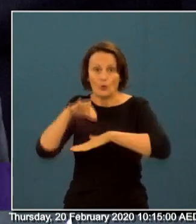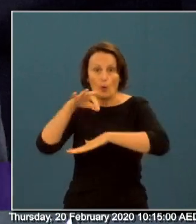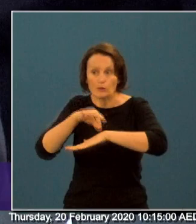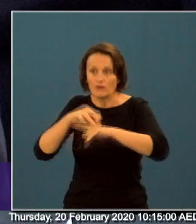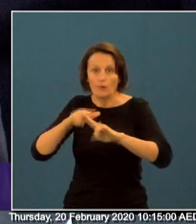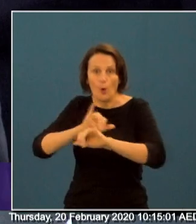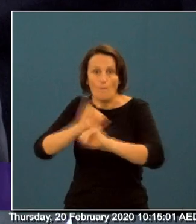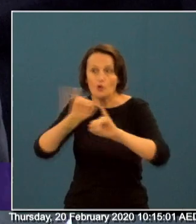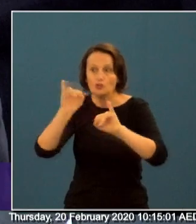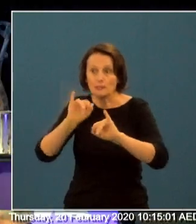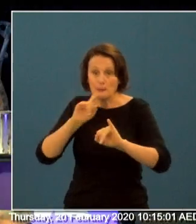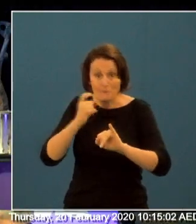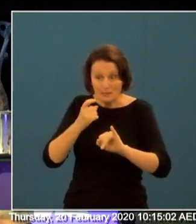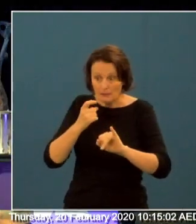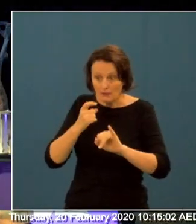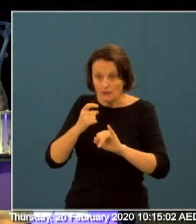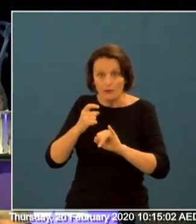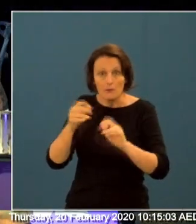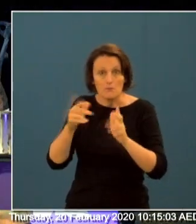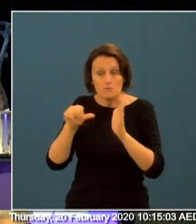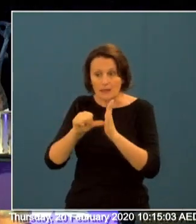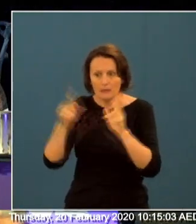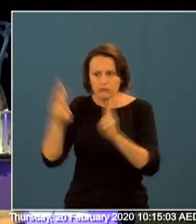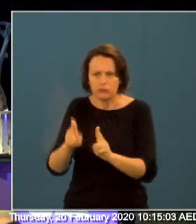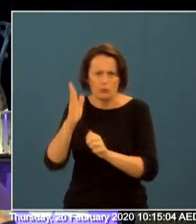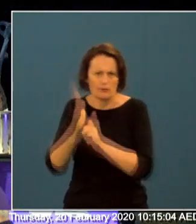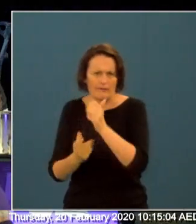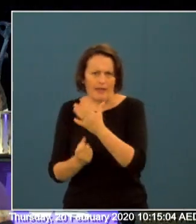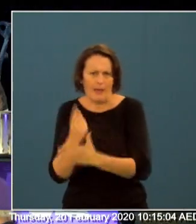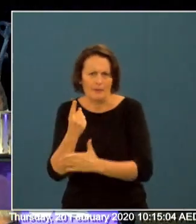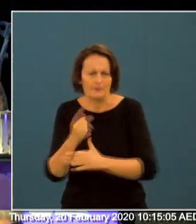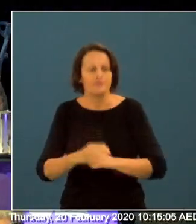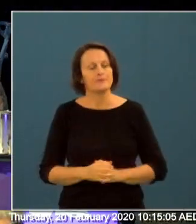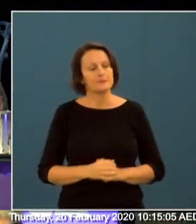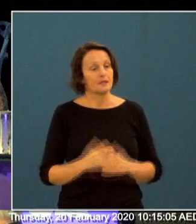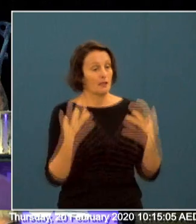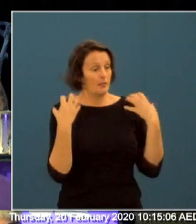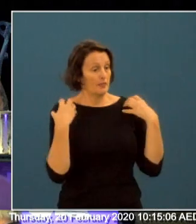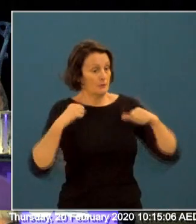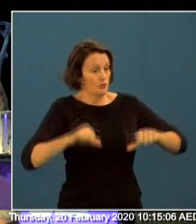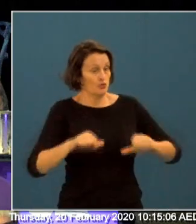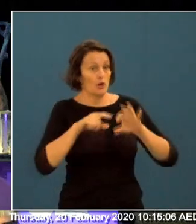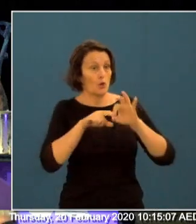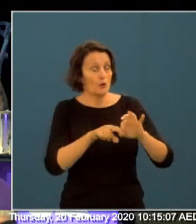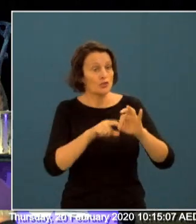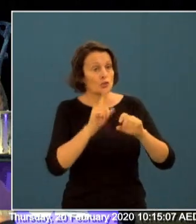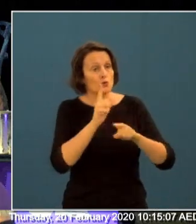Professor Leeder, you refer in paragraph 26 to integrated care. Mmm. Would you mind just expanding on what you mean